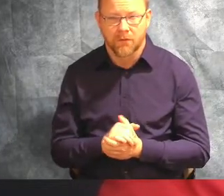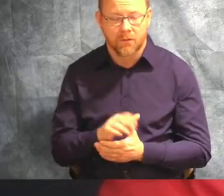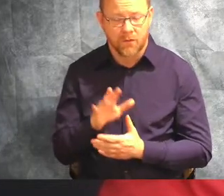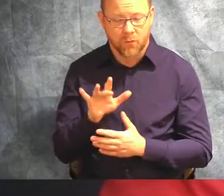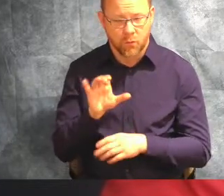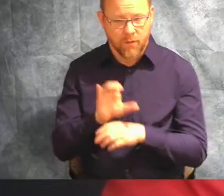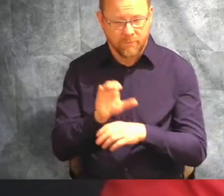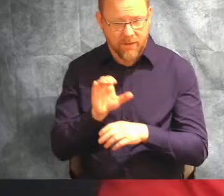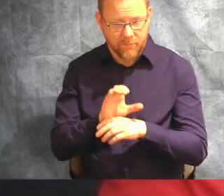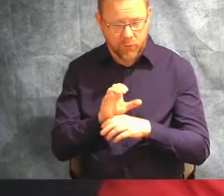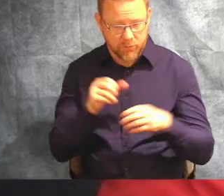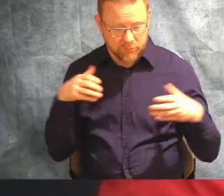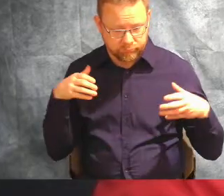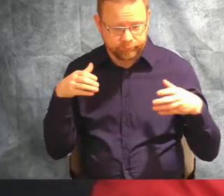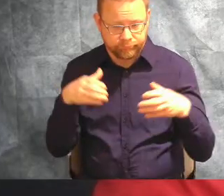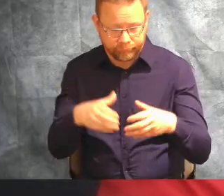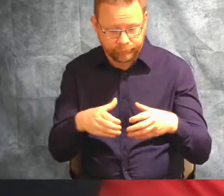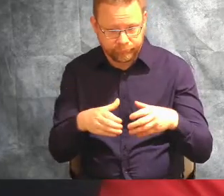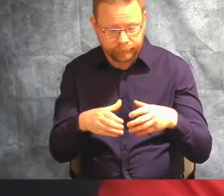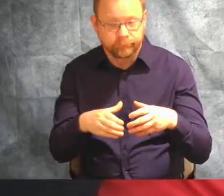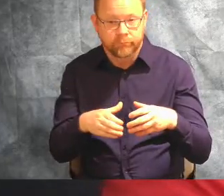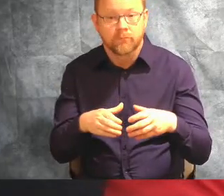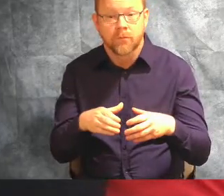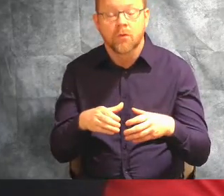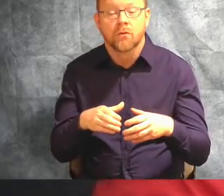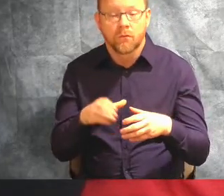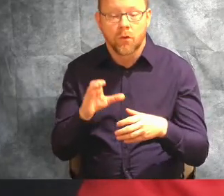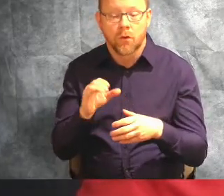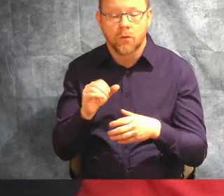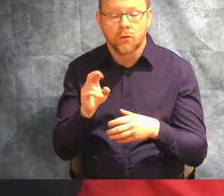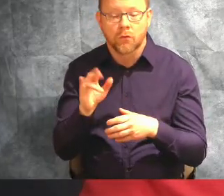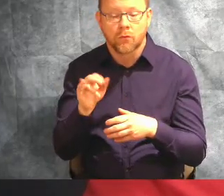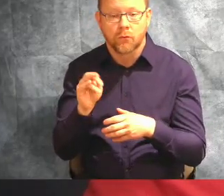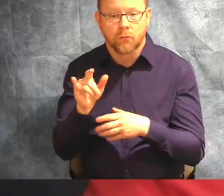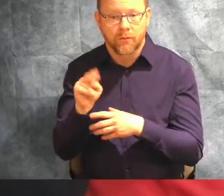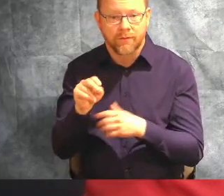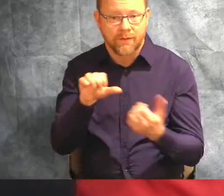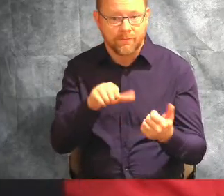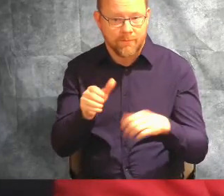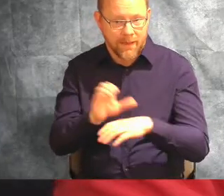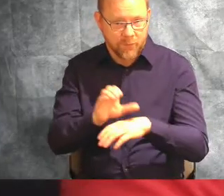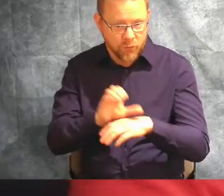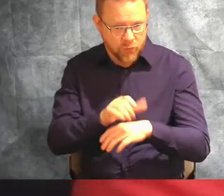represented at Corinthian Baptist Church. I want to thank Pastor Kai Smith for hosting. And then